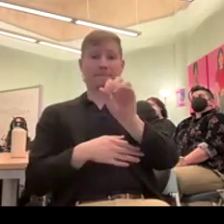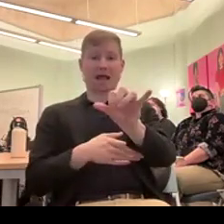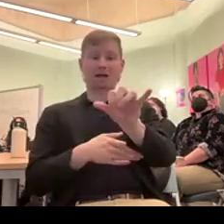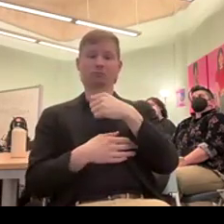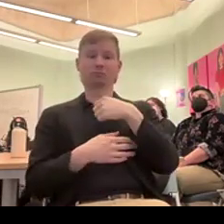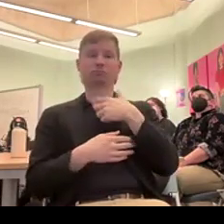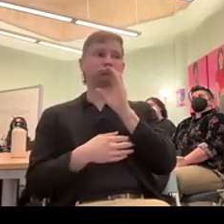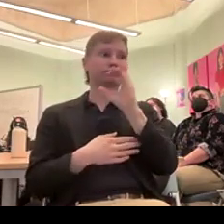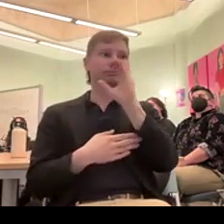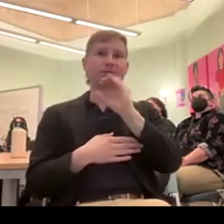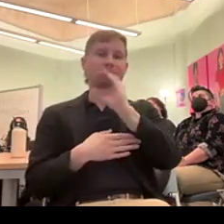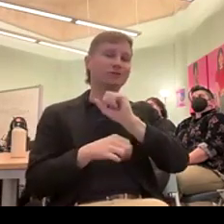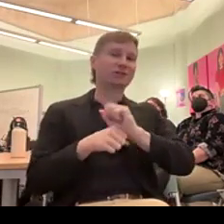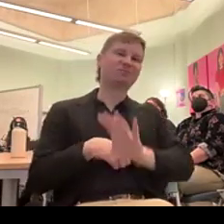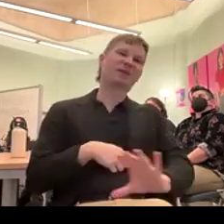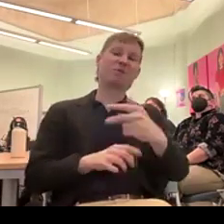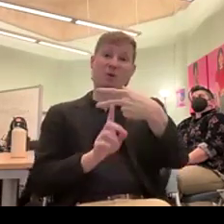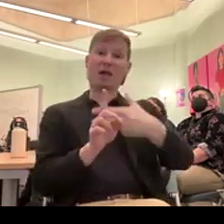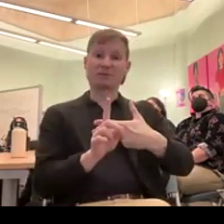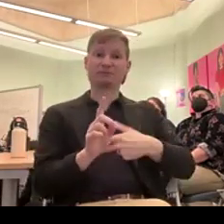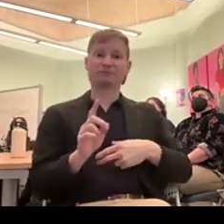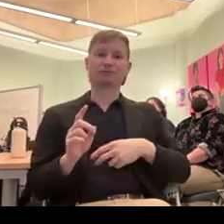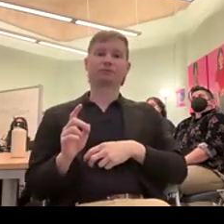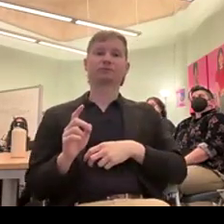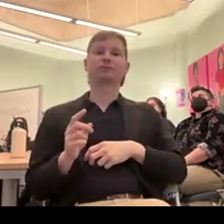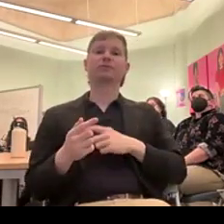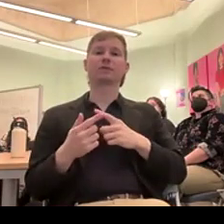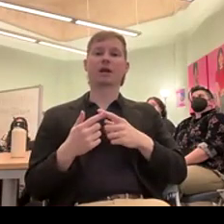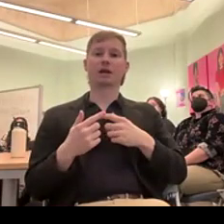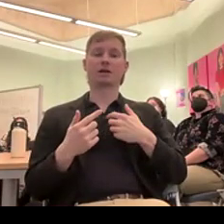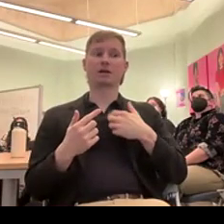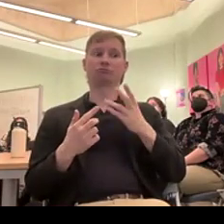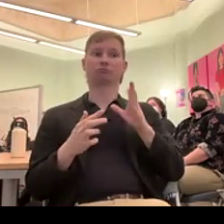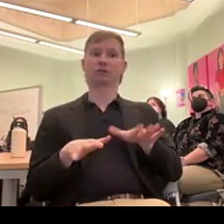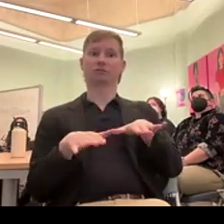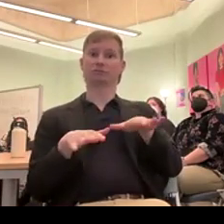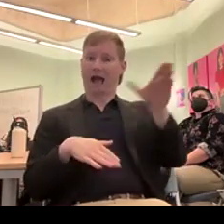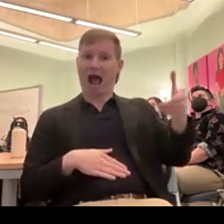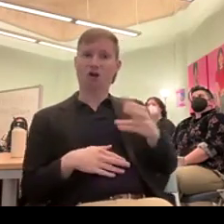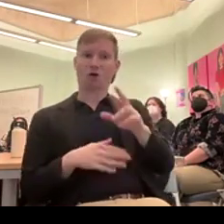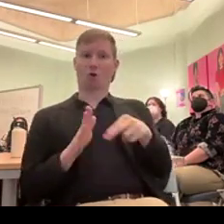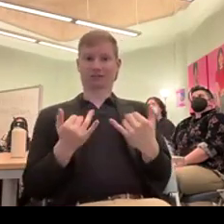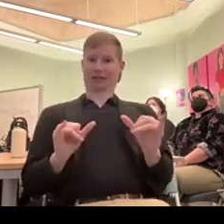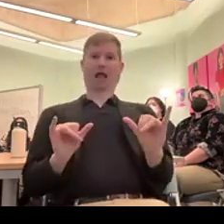once I graduated in May, I was job hunting for about three months and I landed a role that I'm